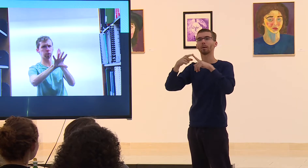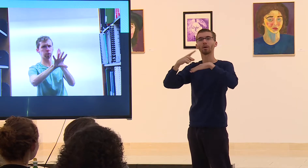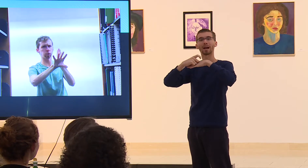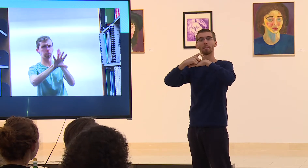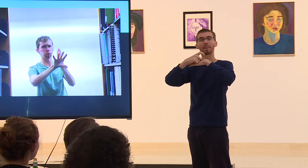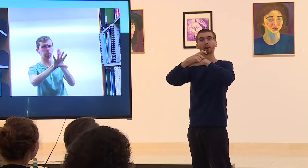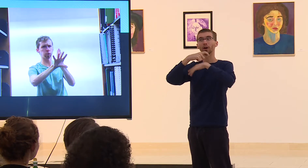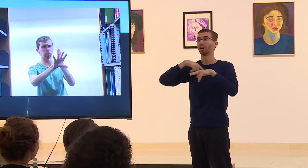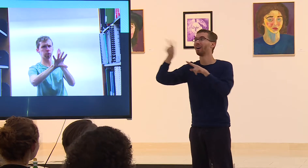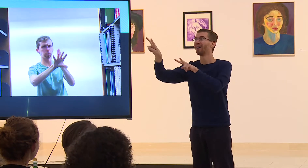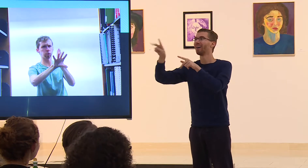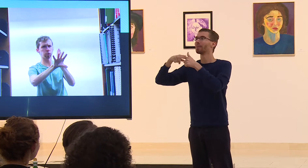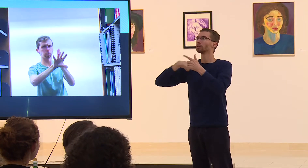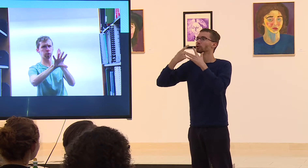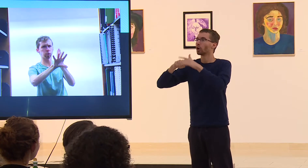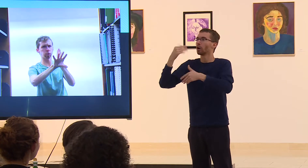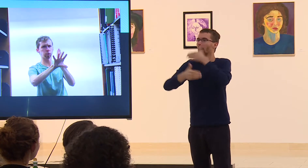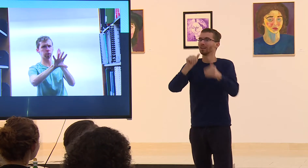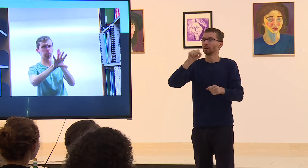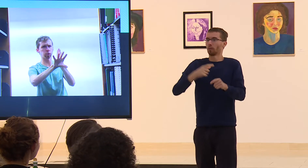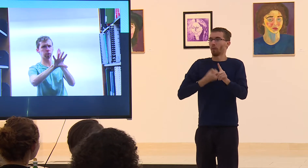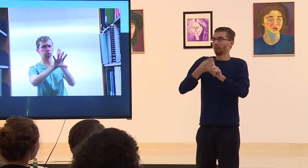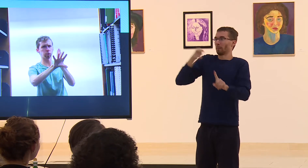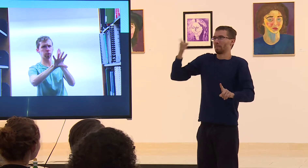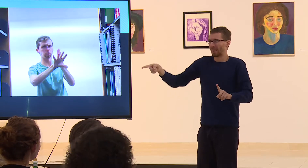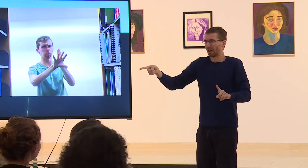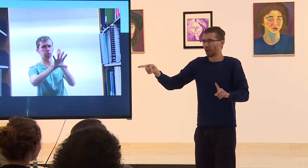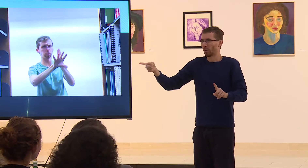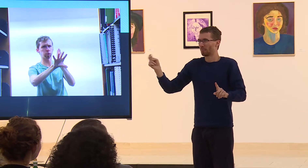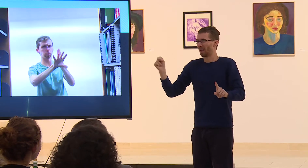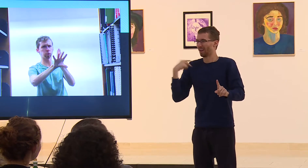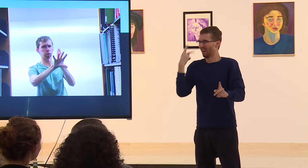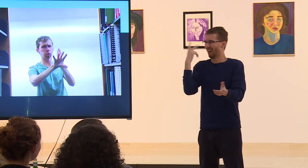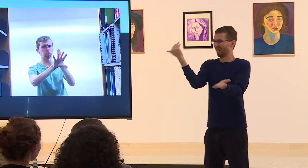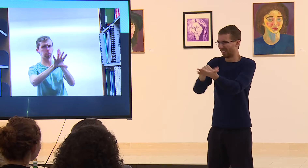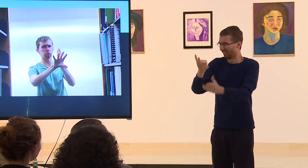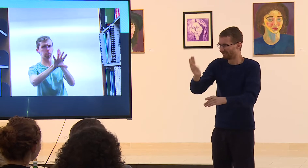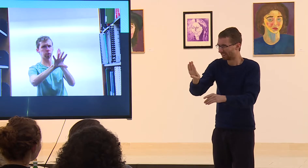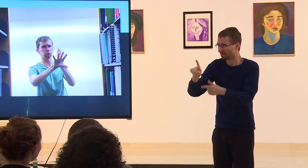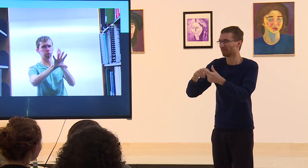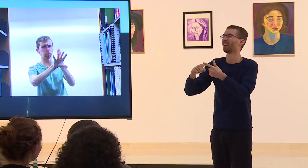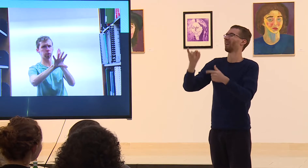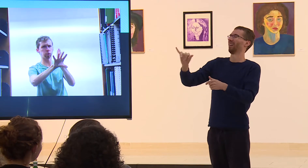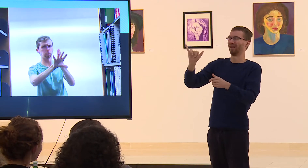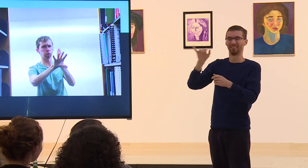and it reminded me of one of the first ASL stories that I heard-- or that I saw, rather,